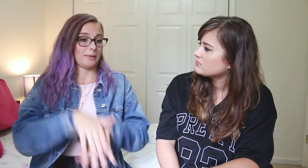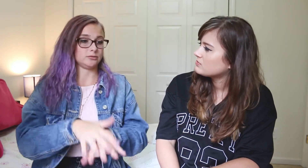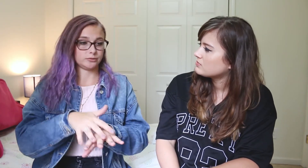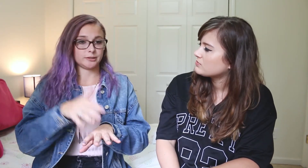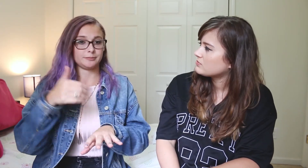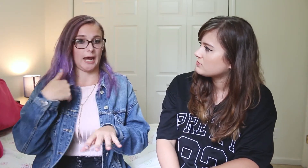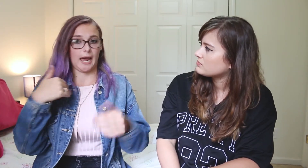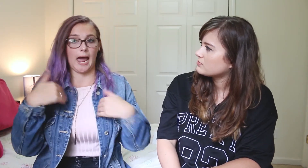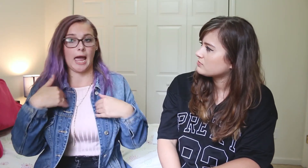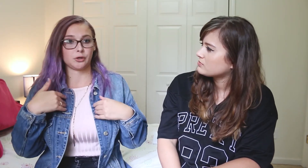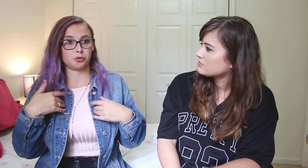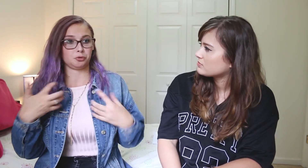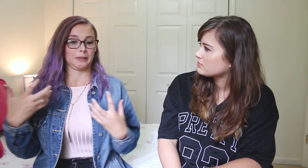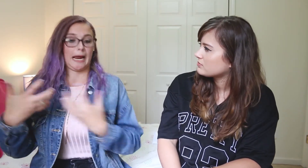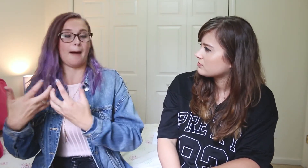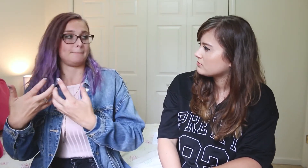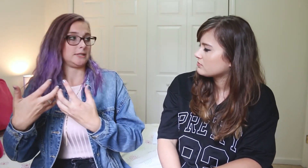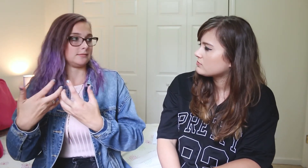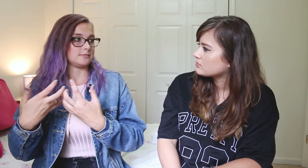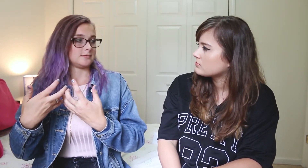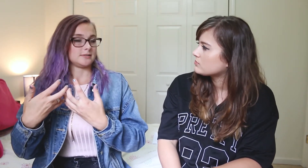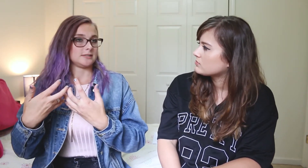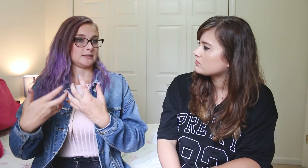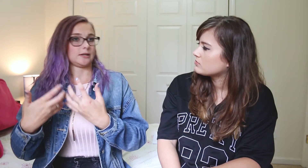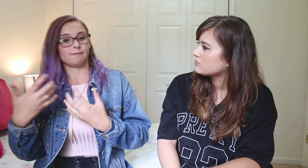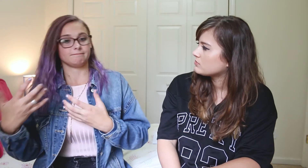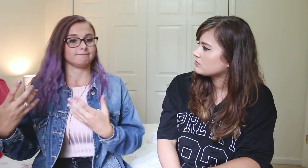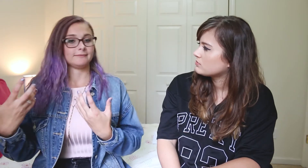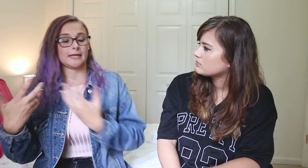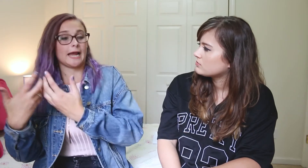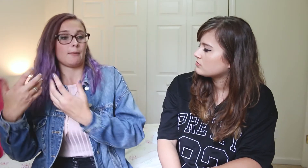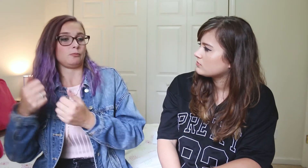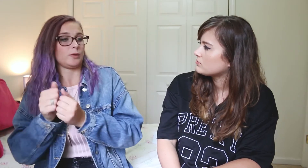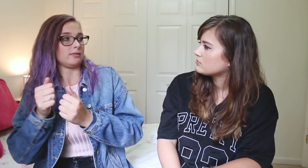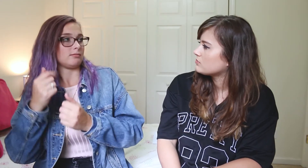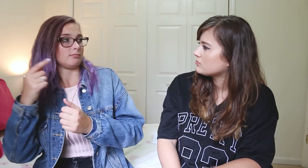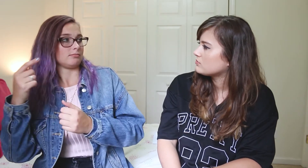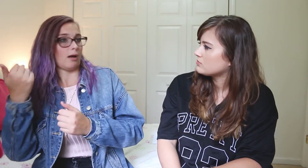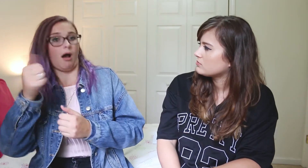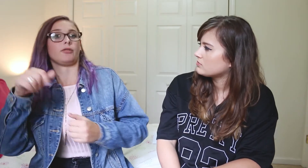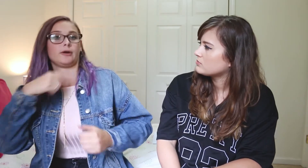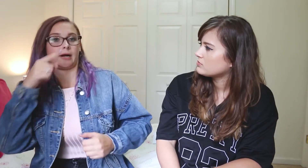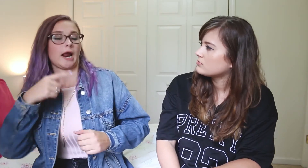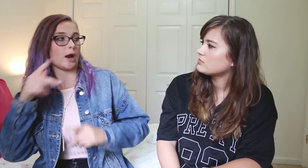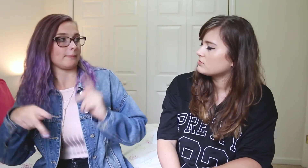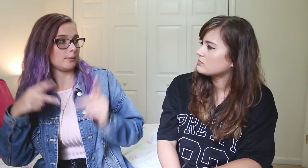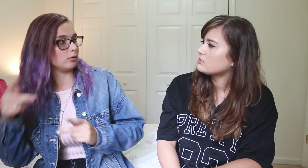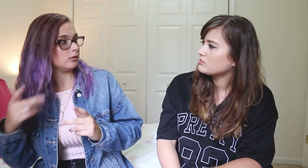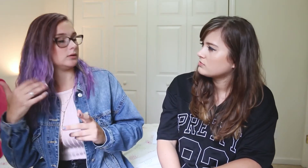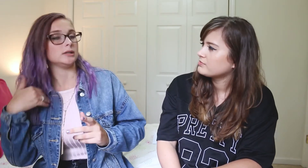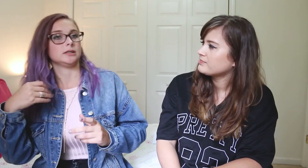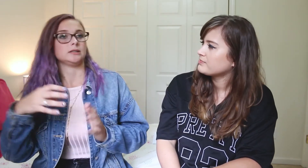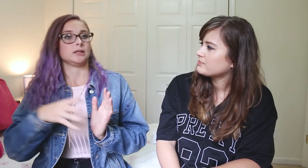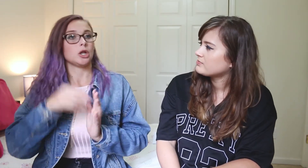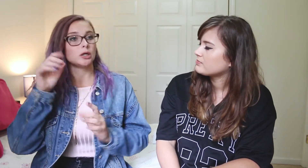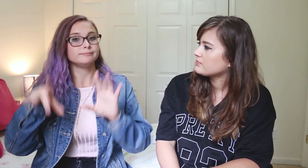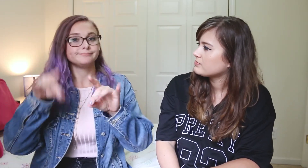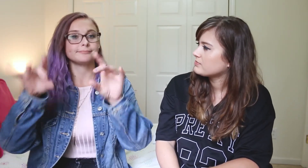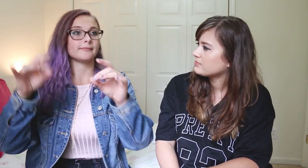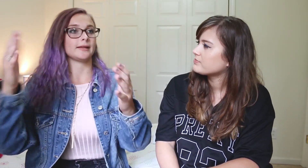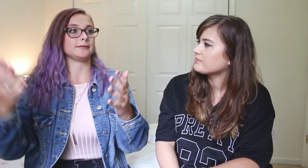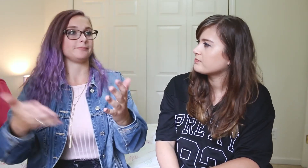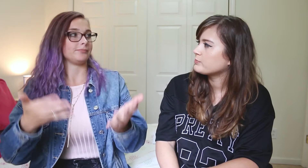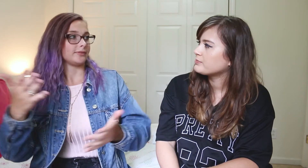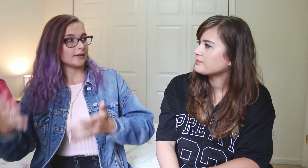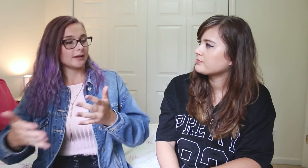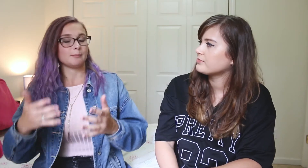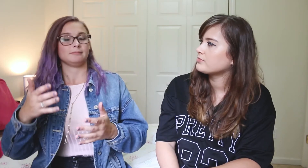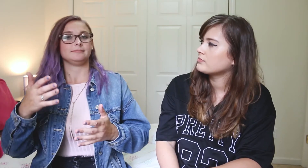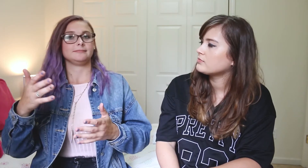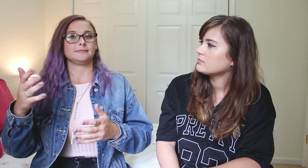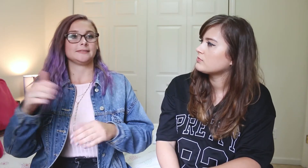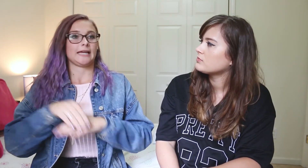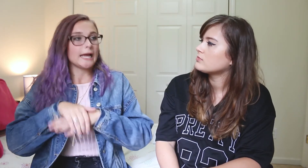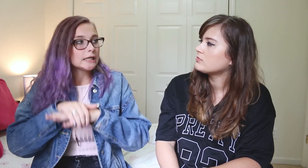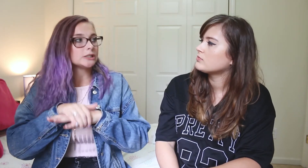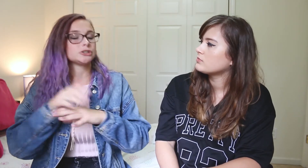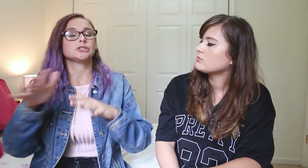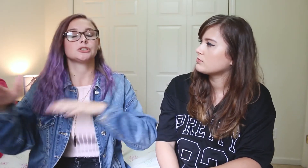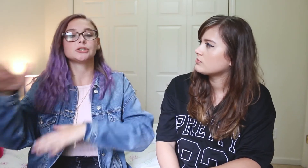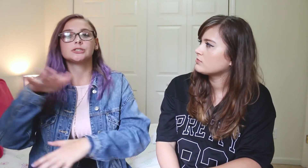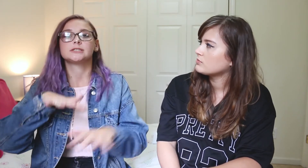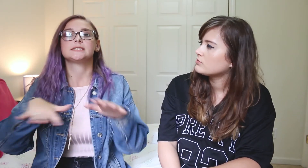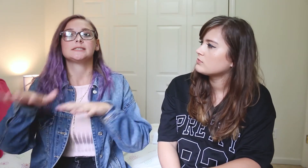Mainstreamed means you have to adapt with other hearing people learn to pick up English.